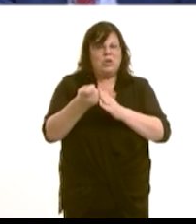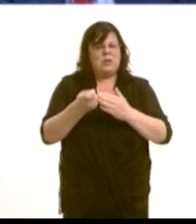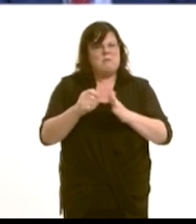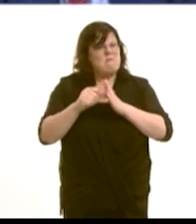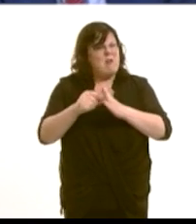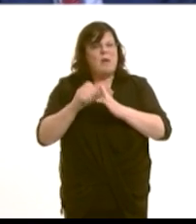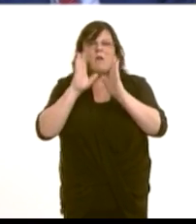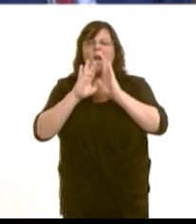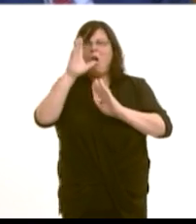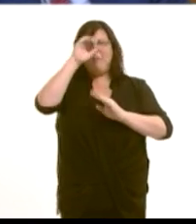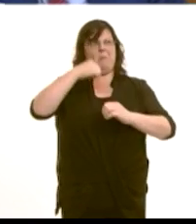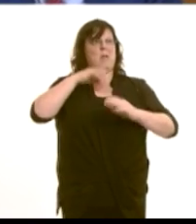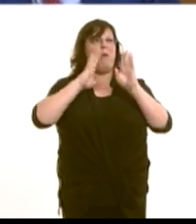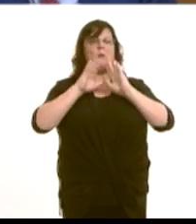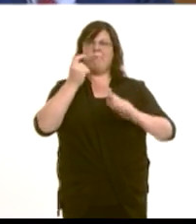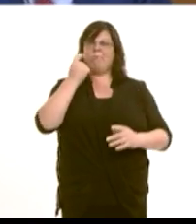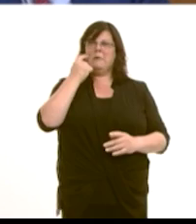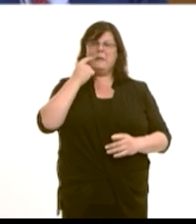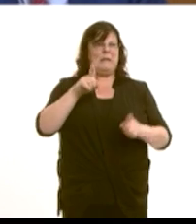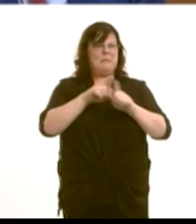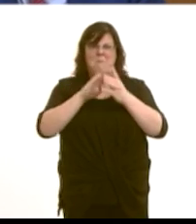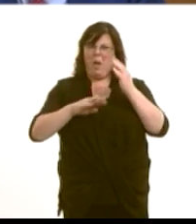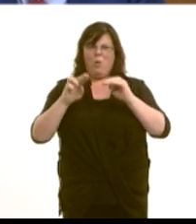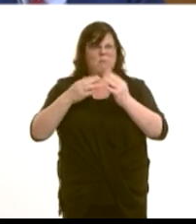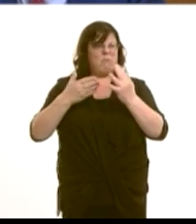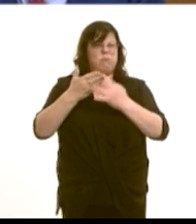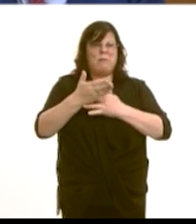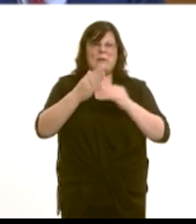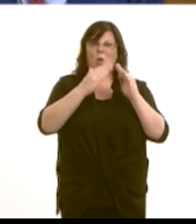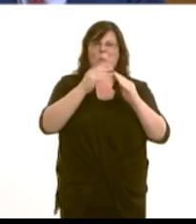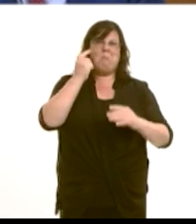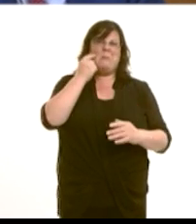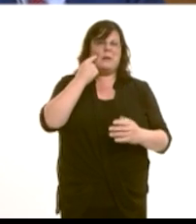I had it easy in my generation, as did my parents, but now itís much, much more difficult for young people.